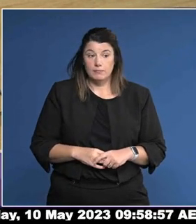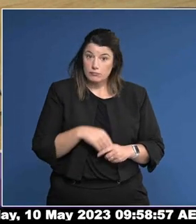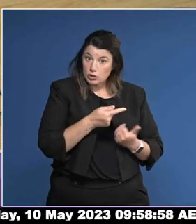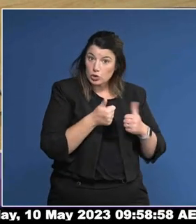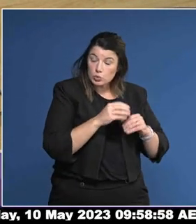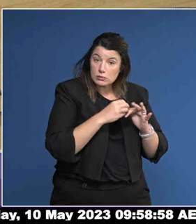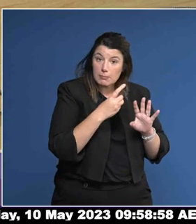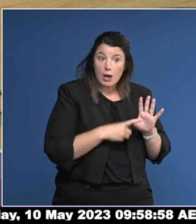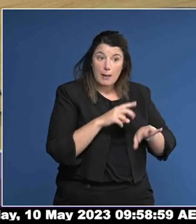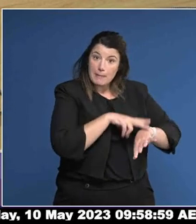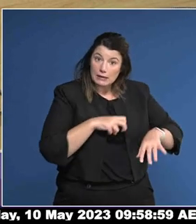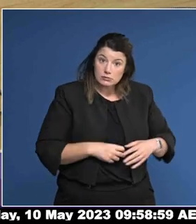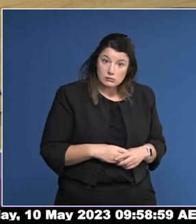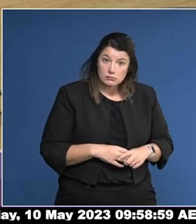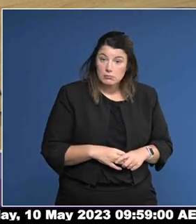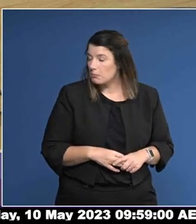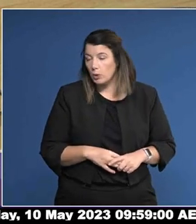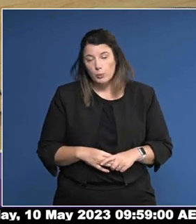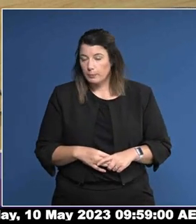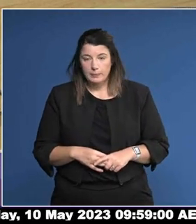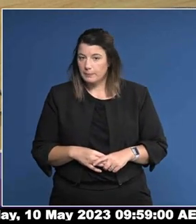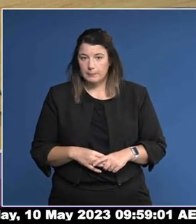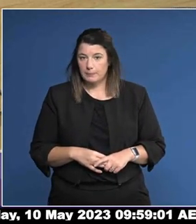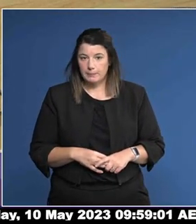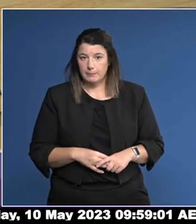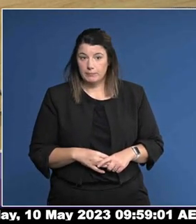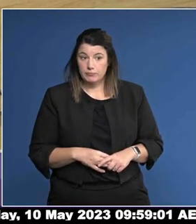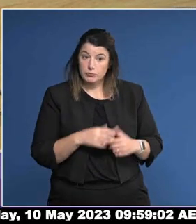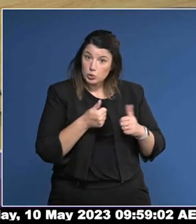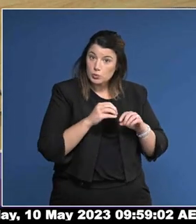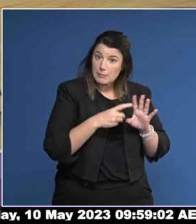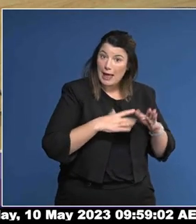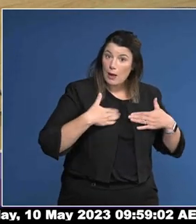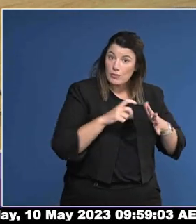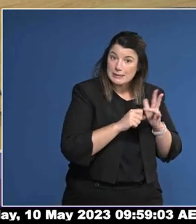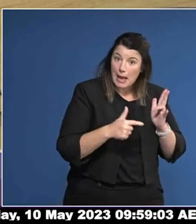No. MS EASTMAN: And do you know if it's used by Health? No.